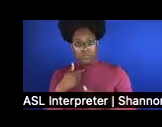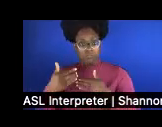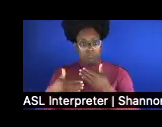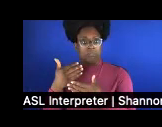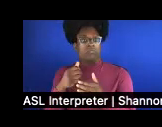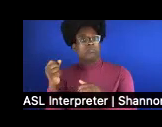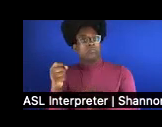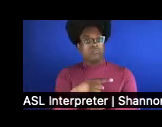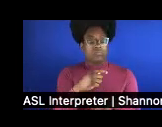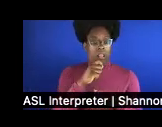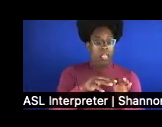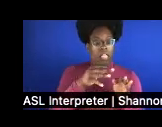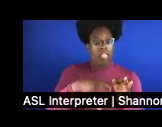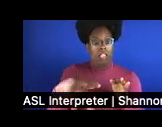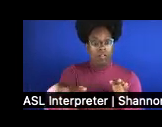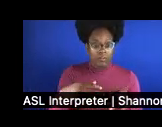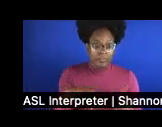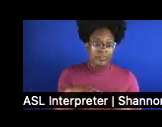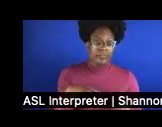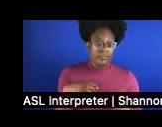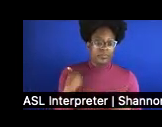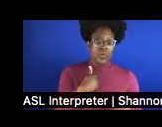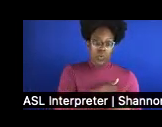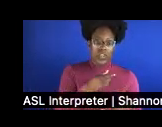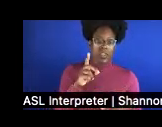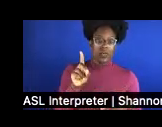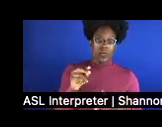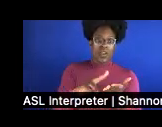with all communication conducted through the assignment in the learning management system